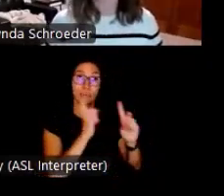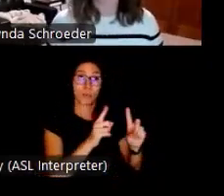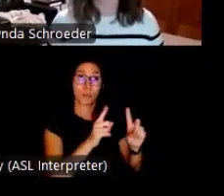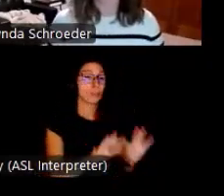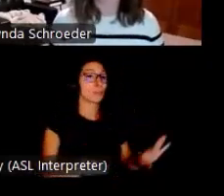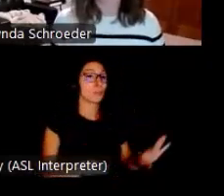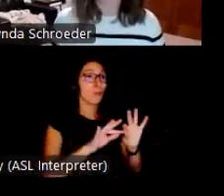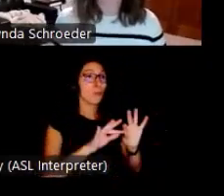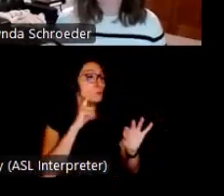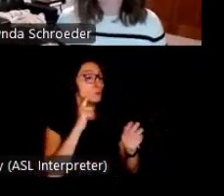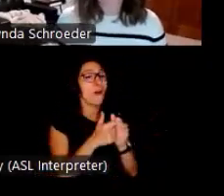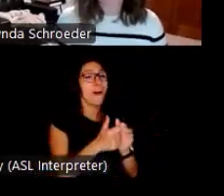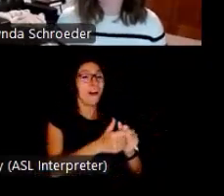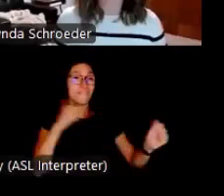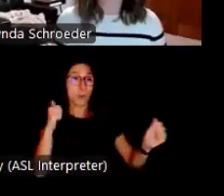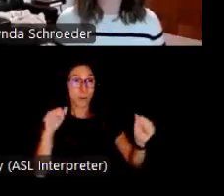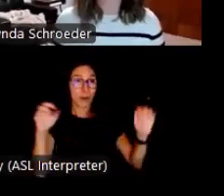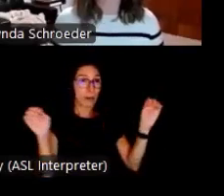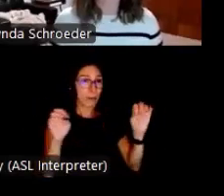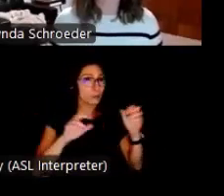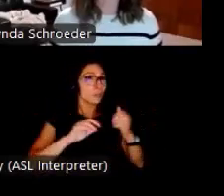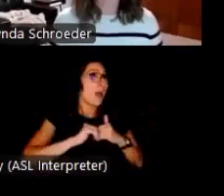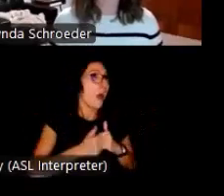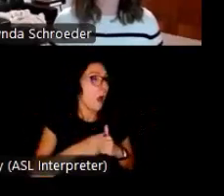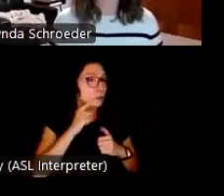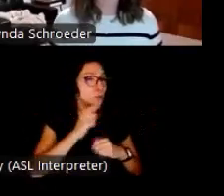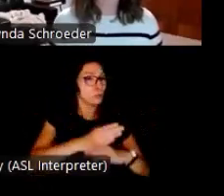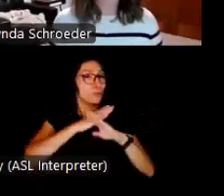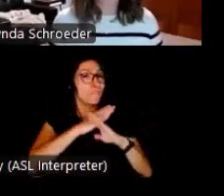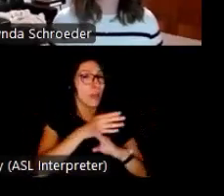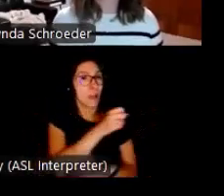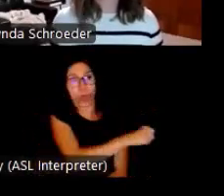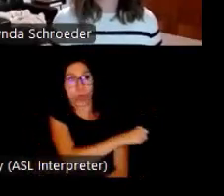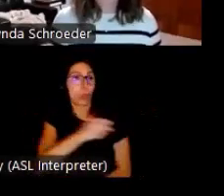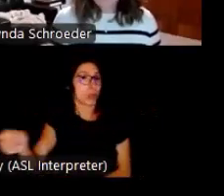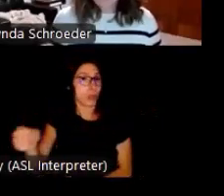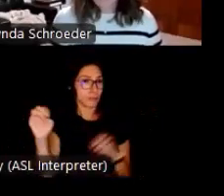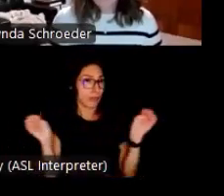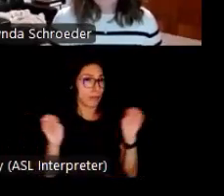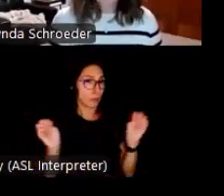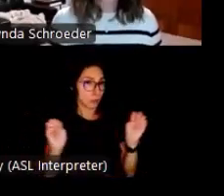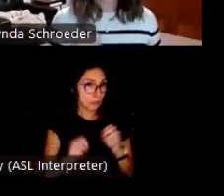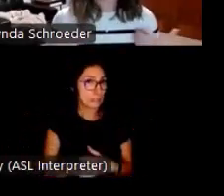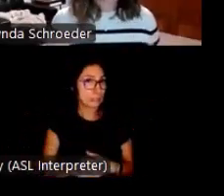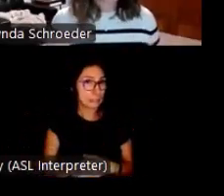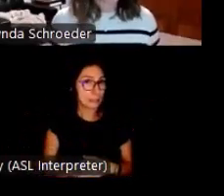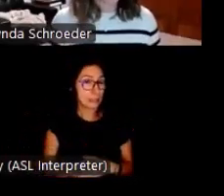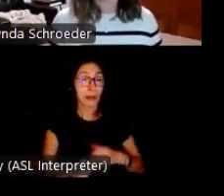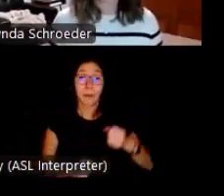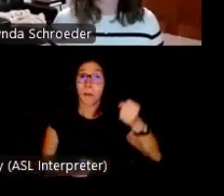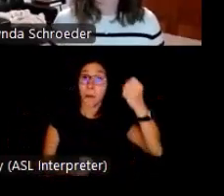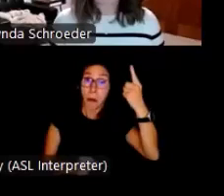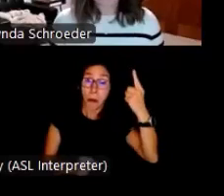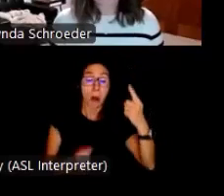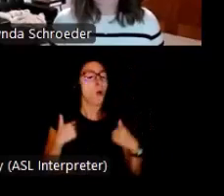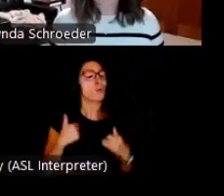department for some of these mental health diagnoses. However, when we began analyzing the data,